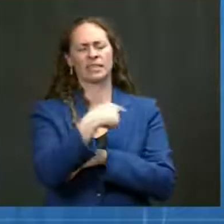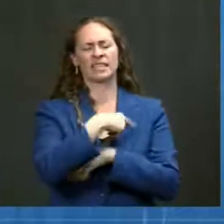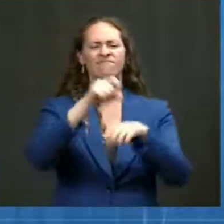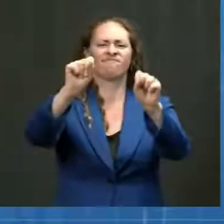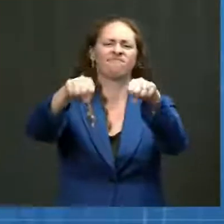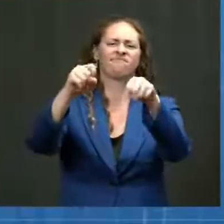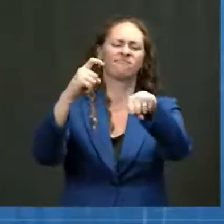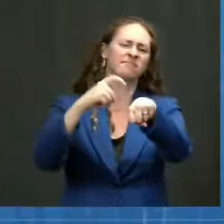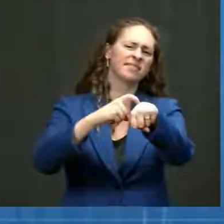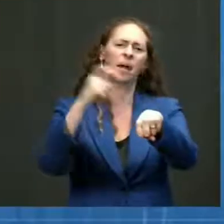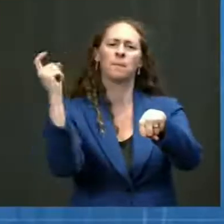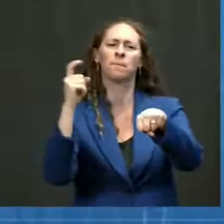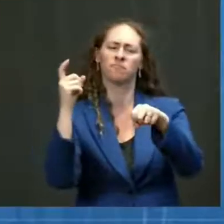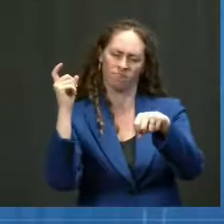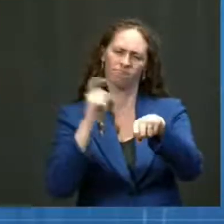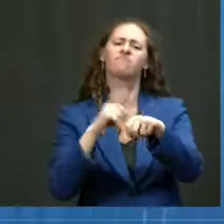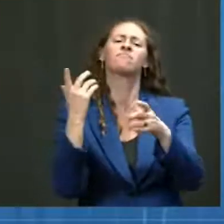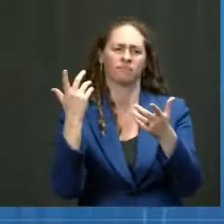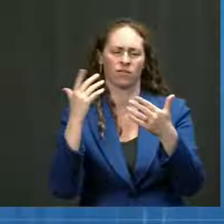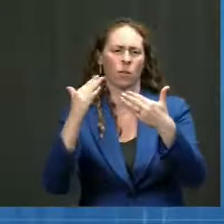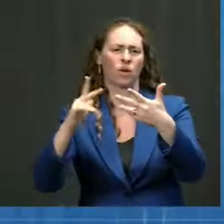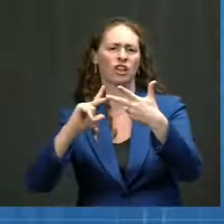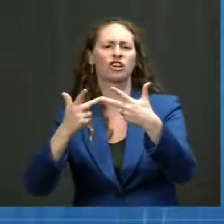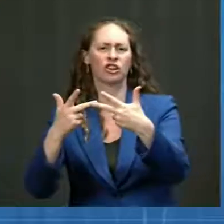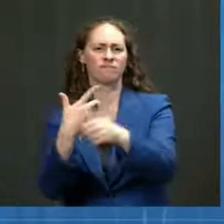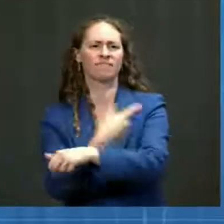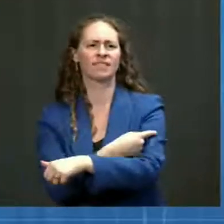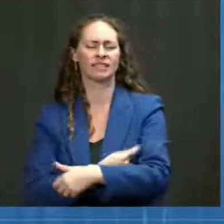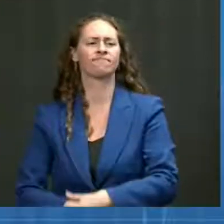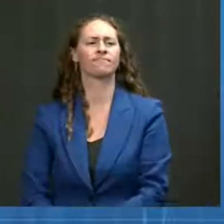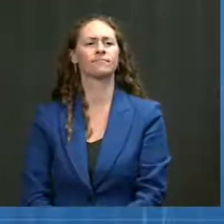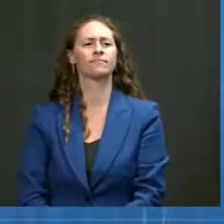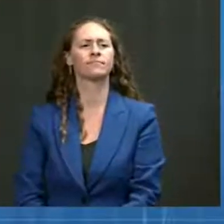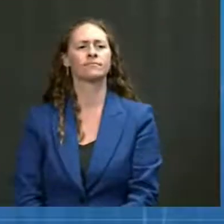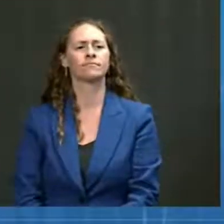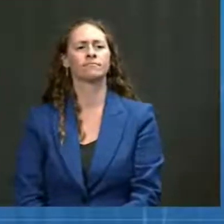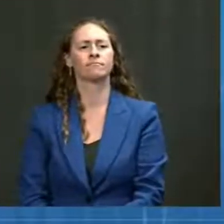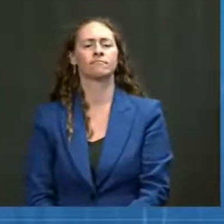PROVIDE YOU WITH THE IMMUNOLOGICAL BASIS THAT WOULD